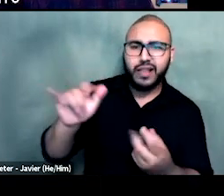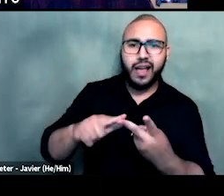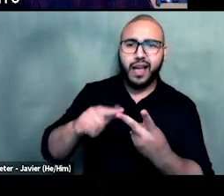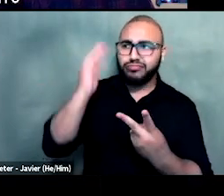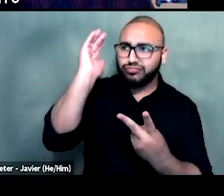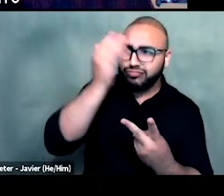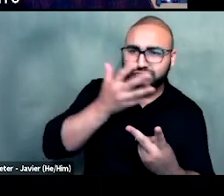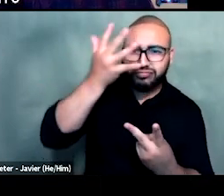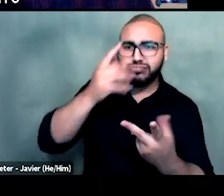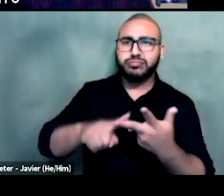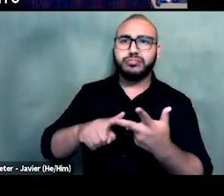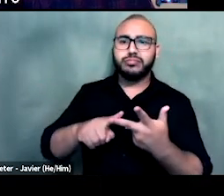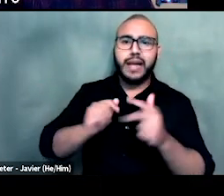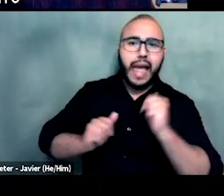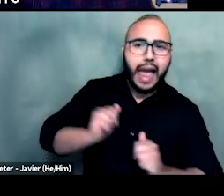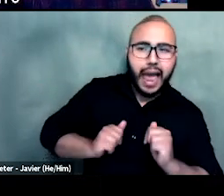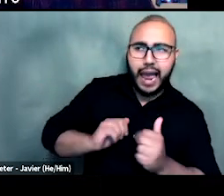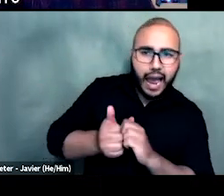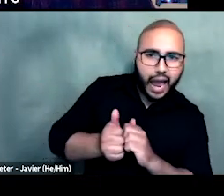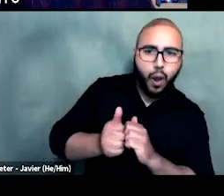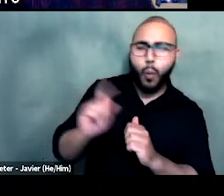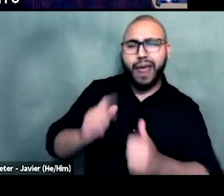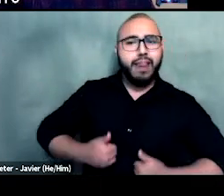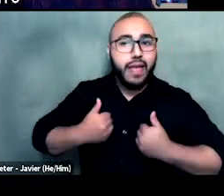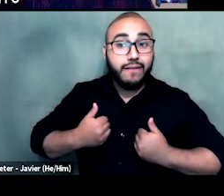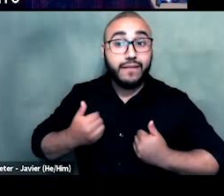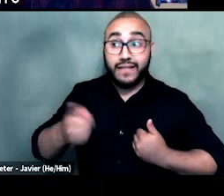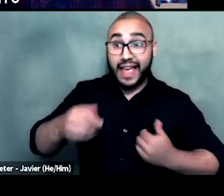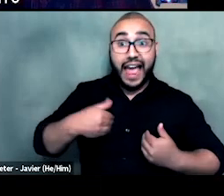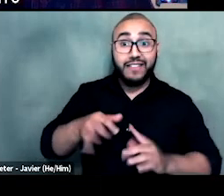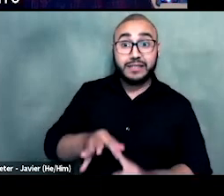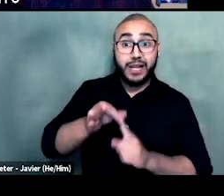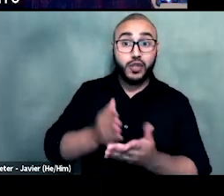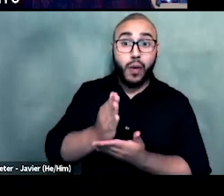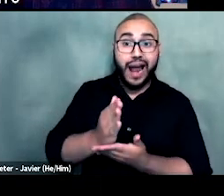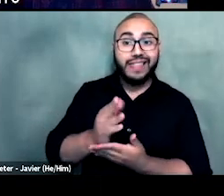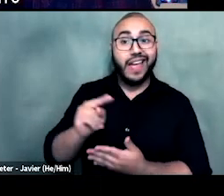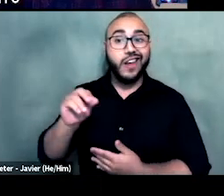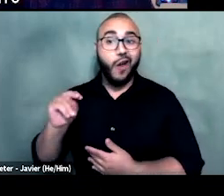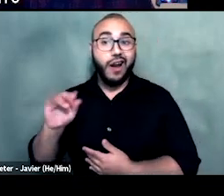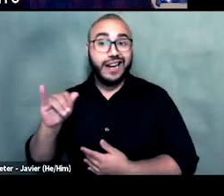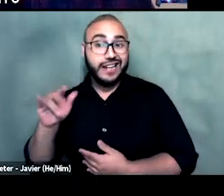live? Do they have any special rights that non-Indians do not have? If so, what are